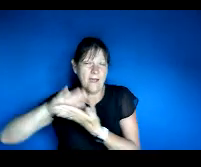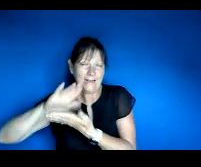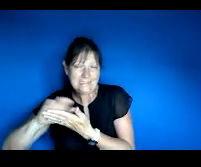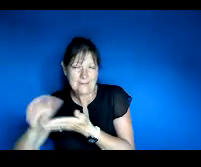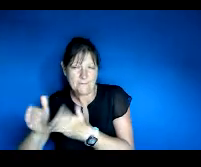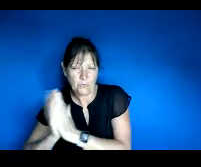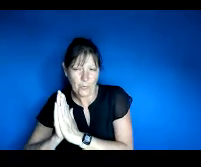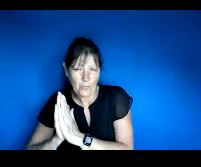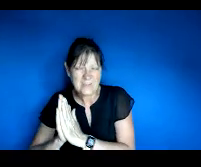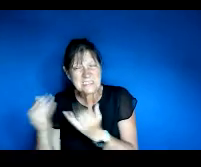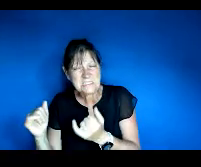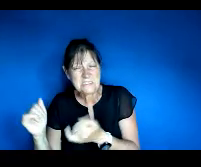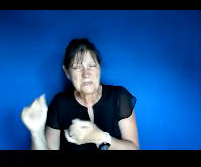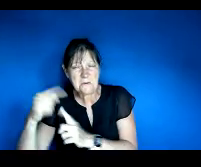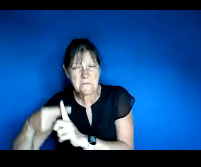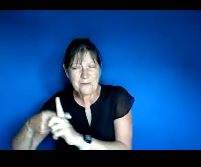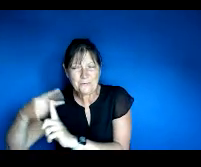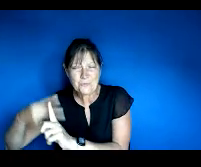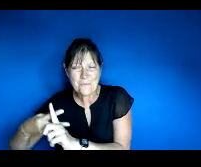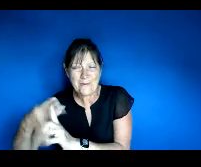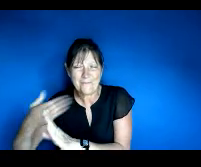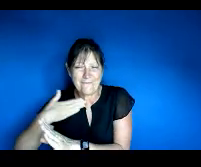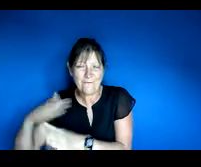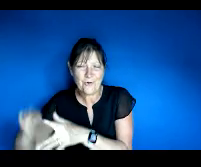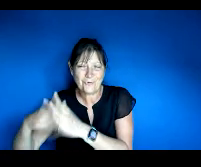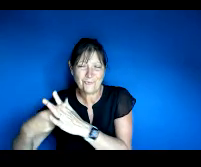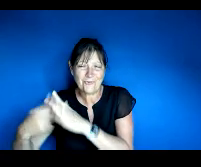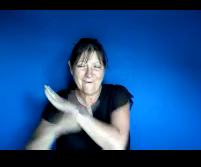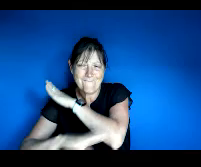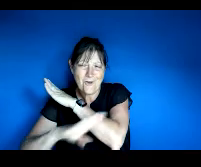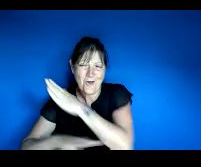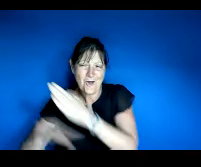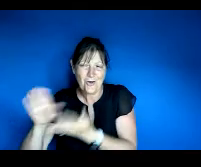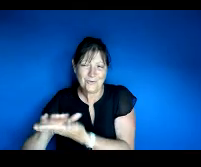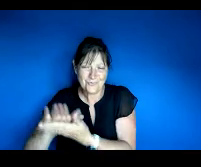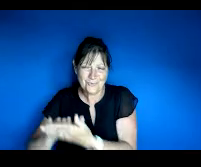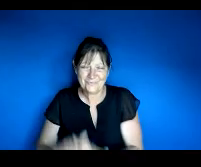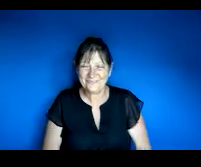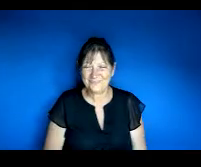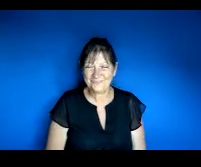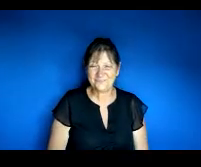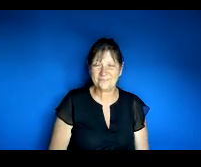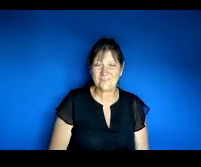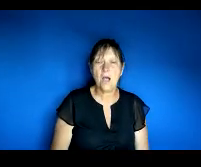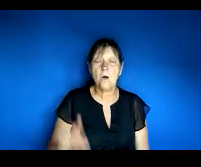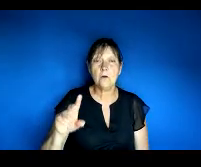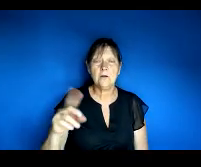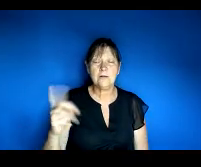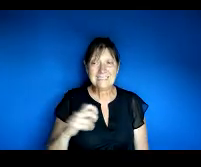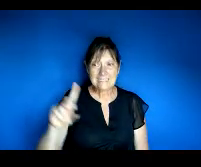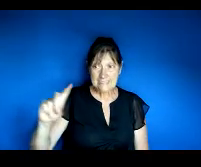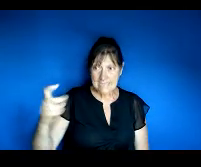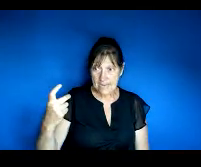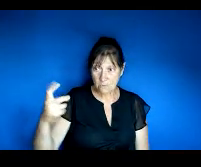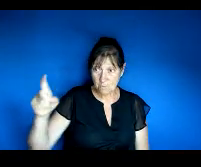we still have a couple of months before those are in place. And then as it relates to the question around of diagnosis or not, generally,